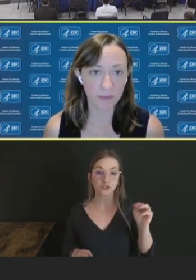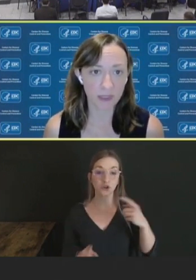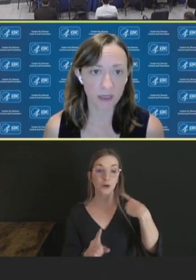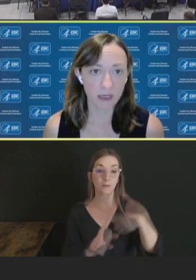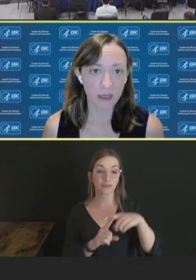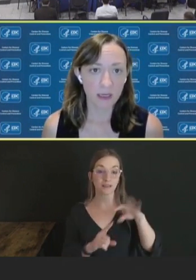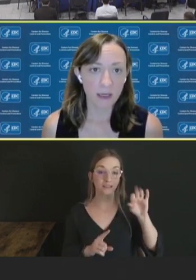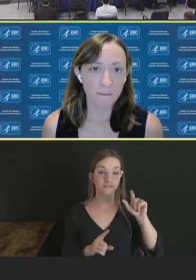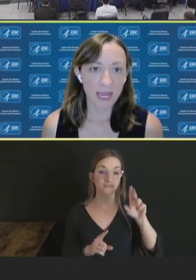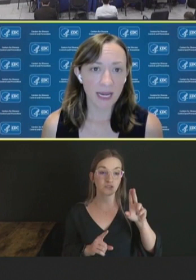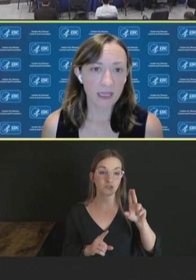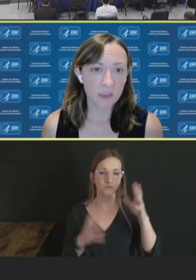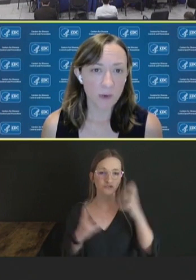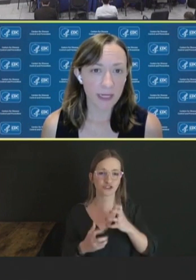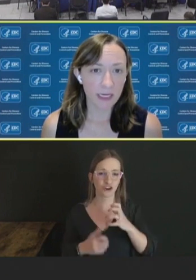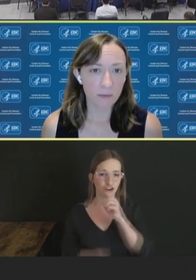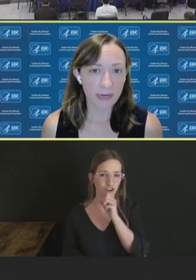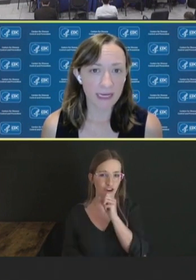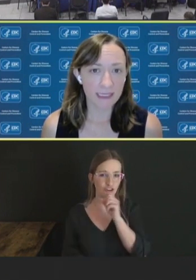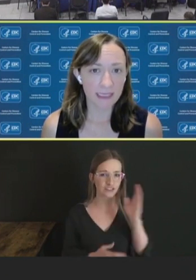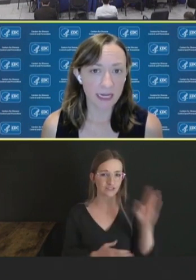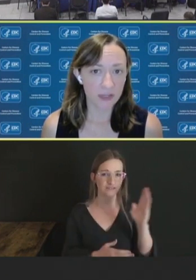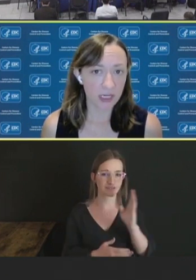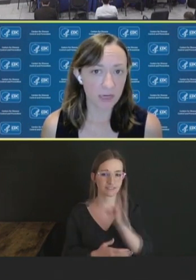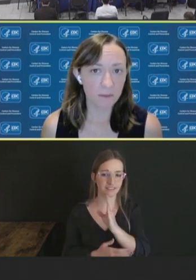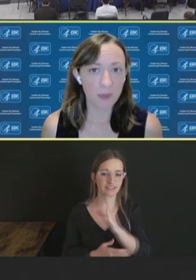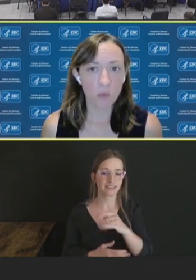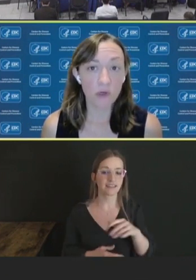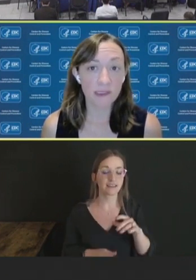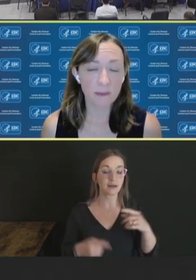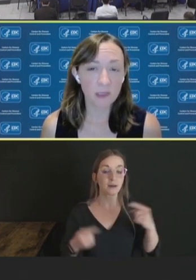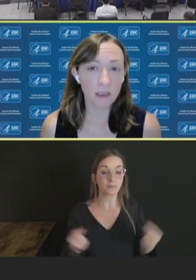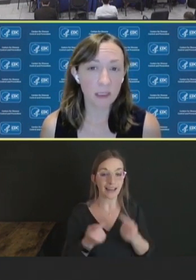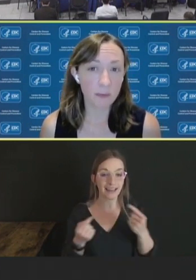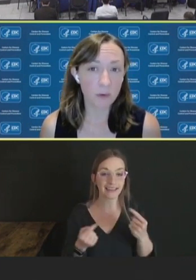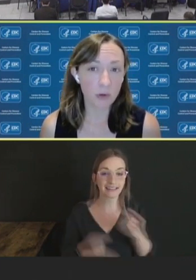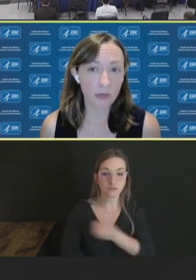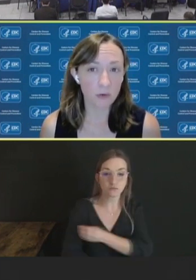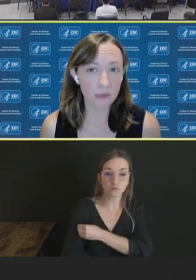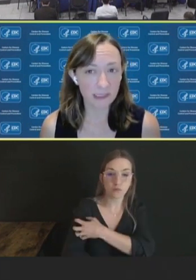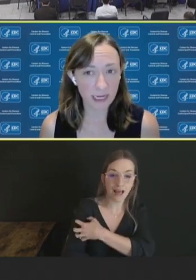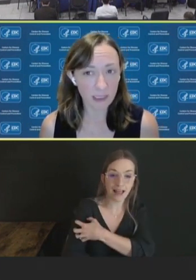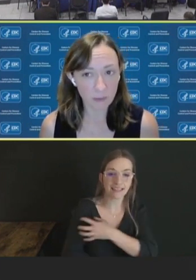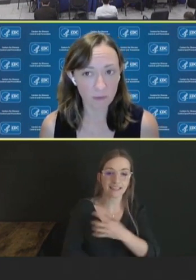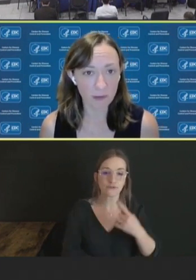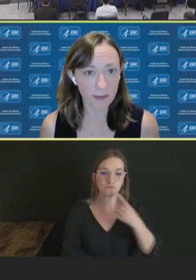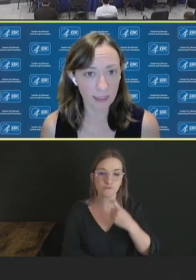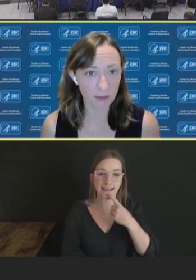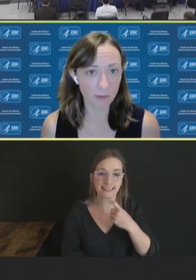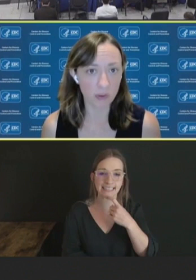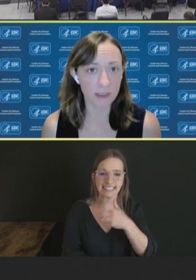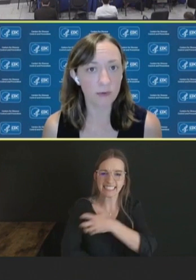Pain, swelling, redness and itching were similarly reported or slightly more frequently reported